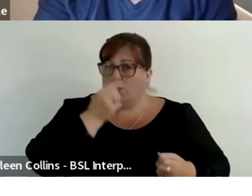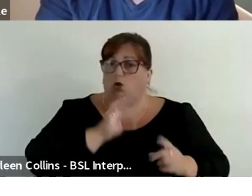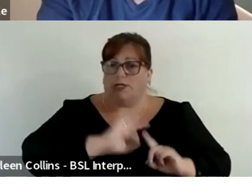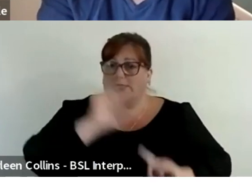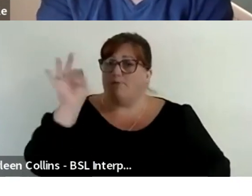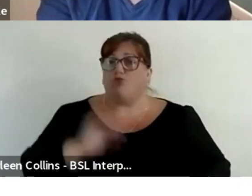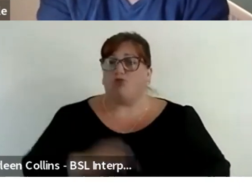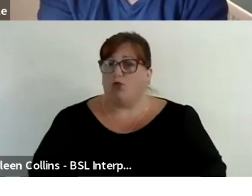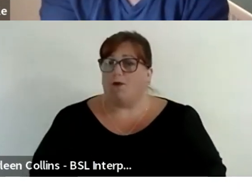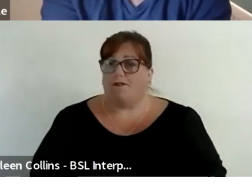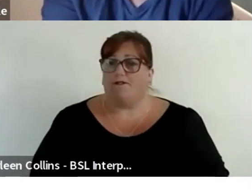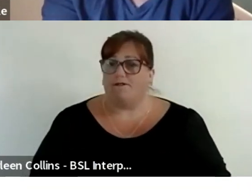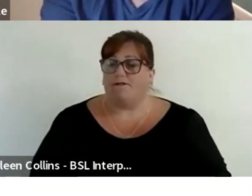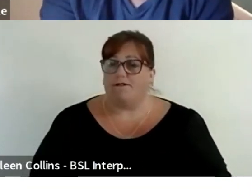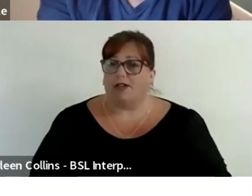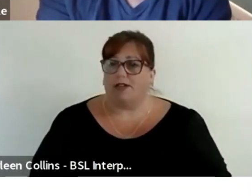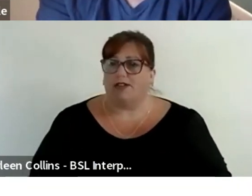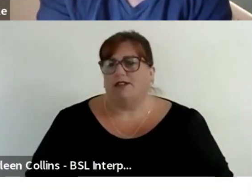Brilliant. Thank you for that, Lawrence.